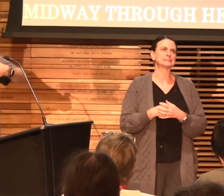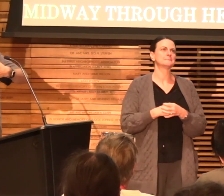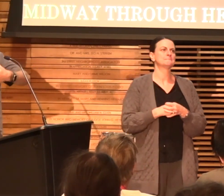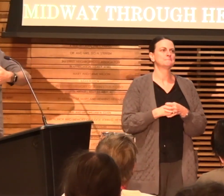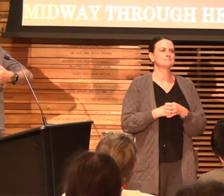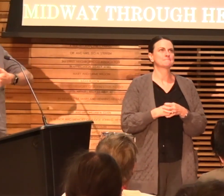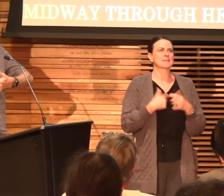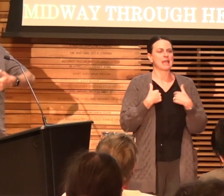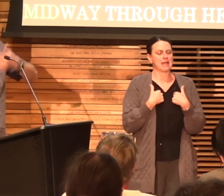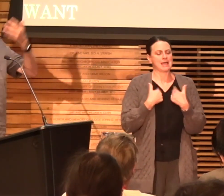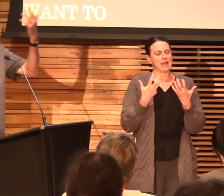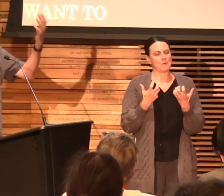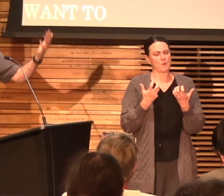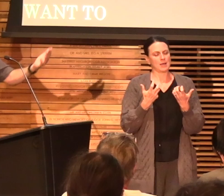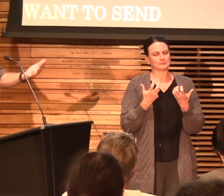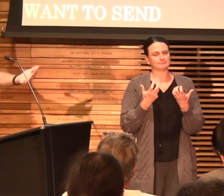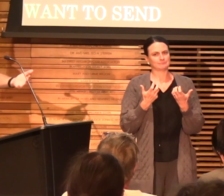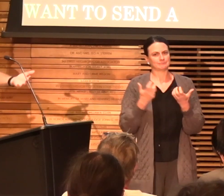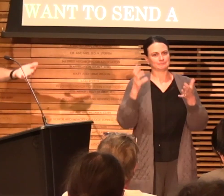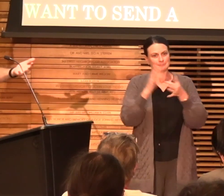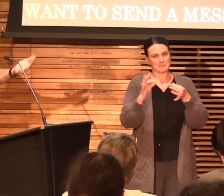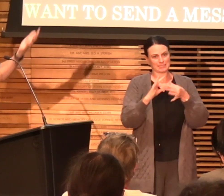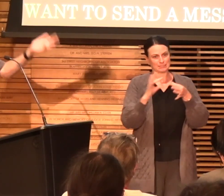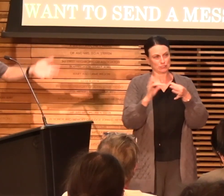"I wanna send message to your family,